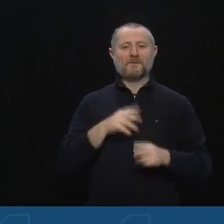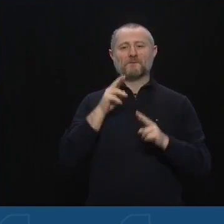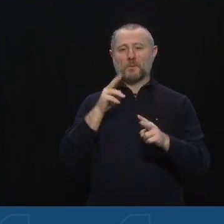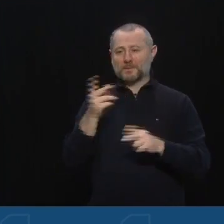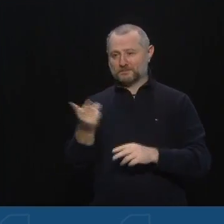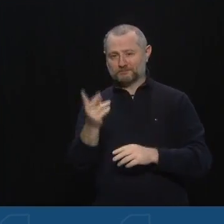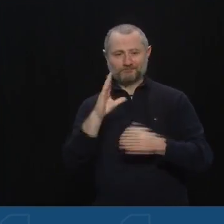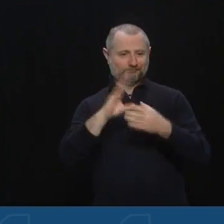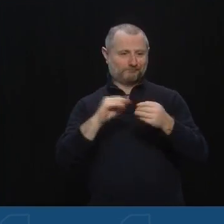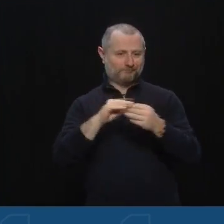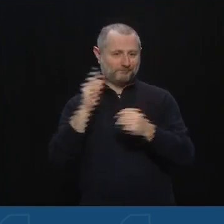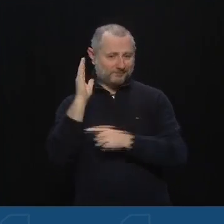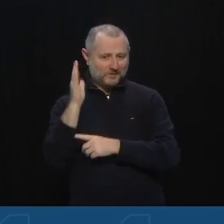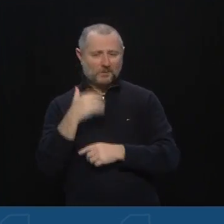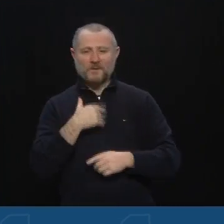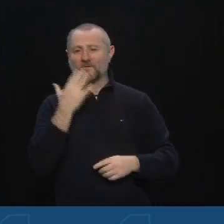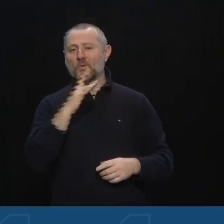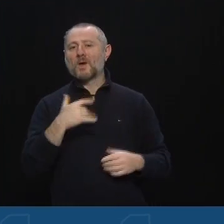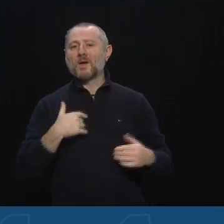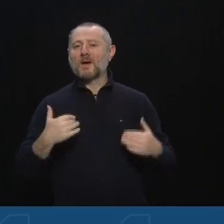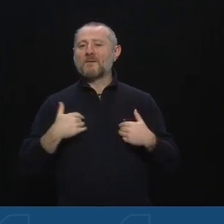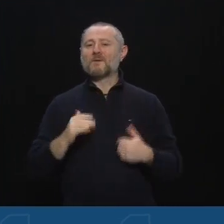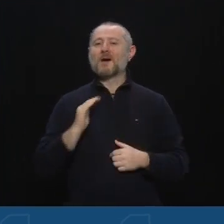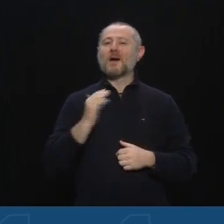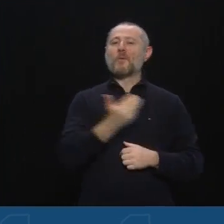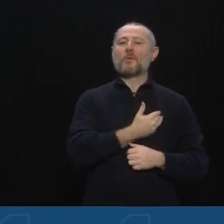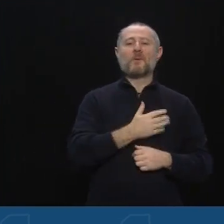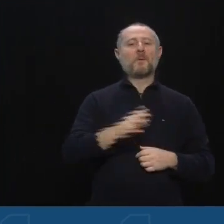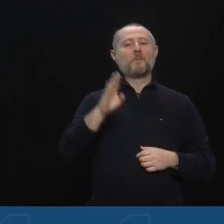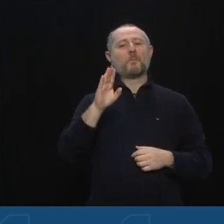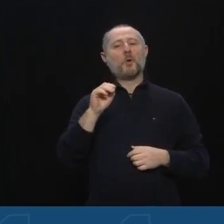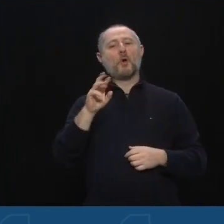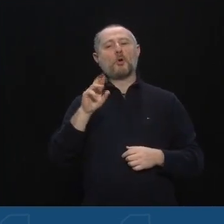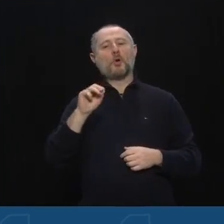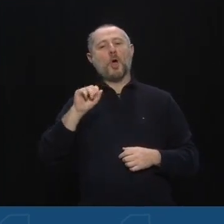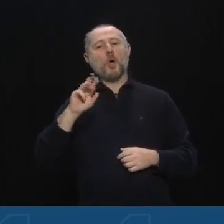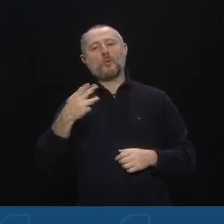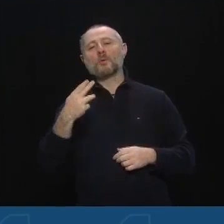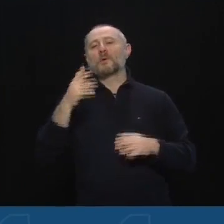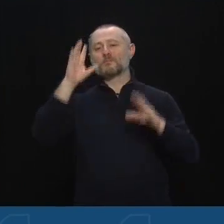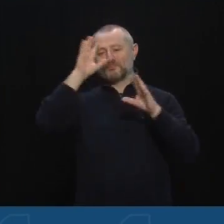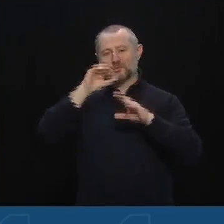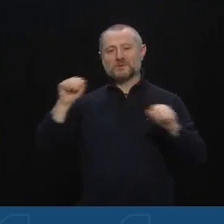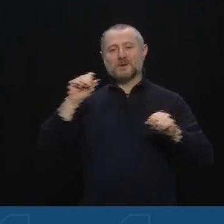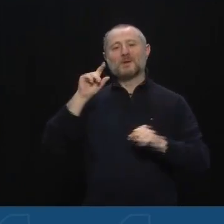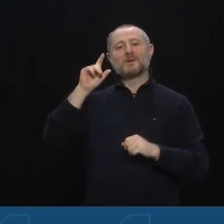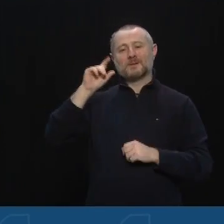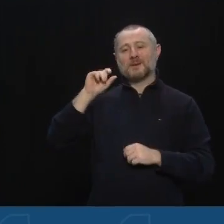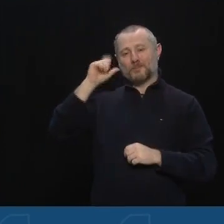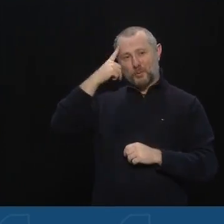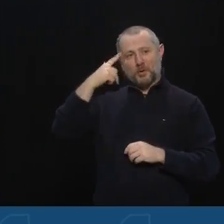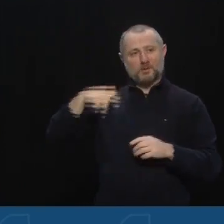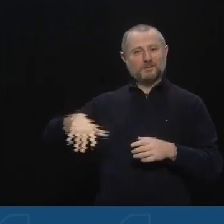WELL. SO I'M LOOKING FORWARD TO HEARING FROM THEM AS THEY SPEAK. WE ALSO ARE VERY FORTUNATE TO